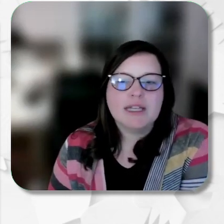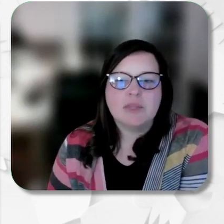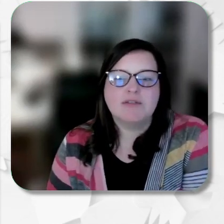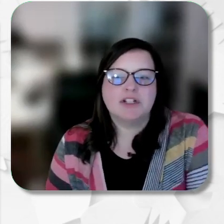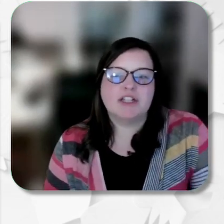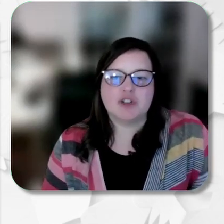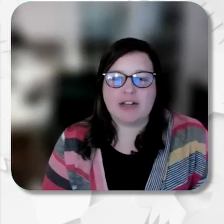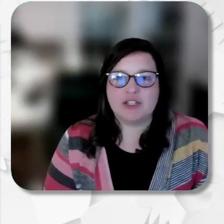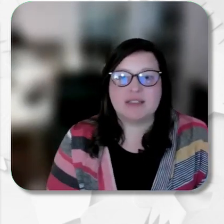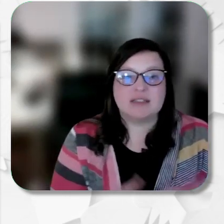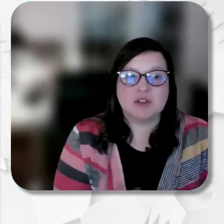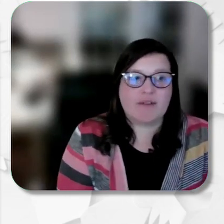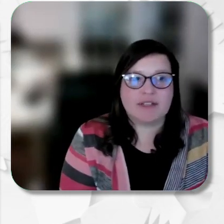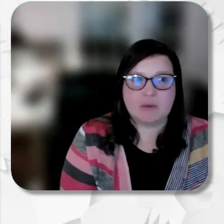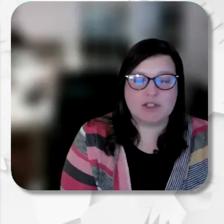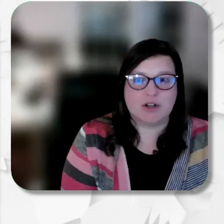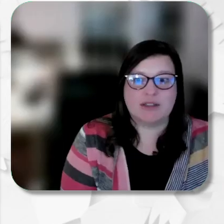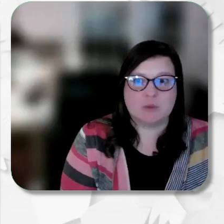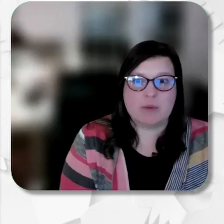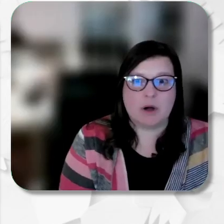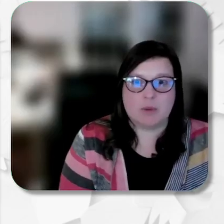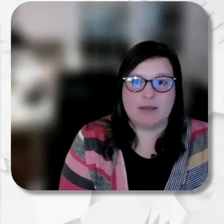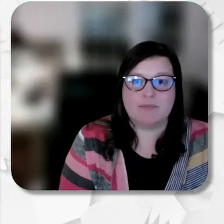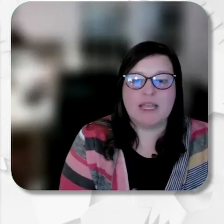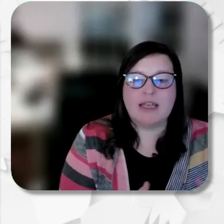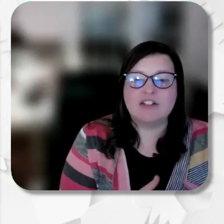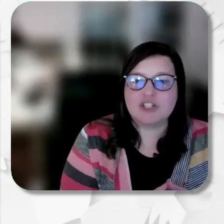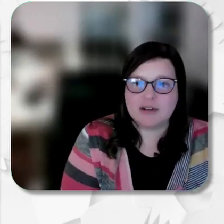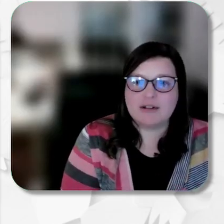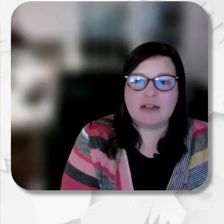at playful learning strategies is this graphic that we started this webinar with. It's shared and